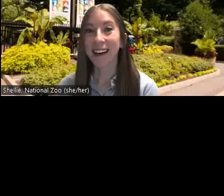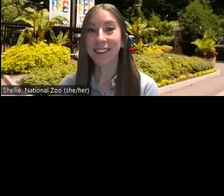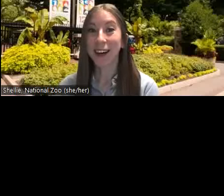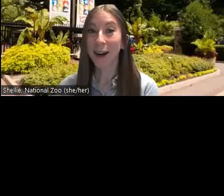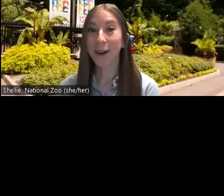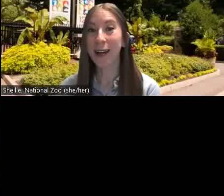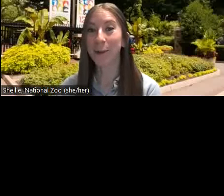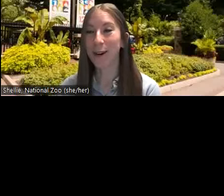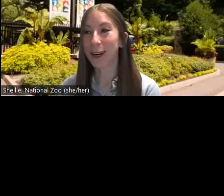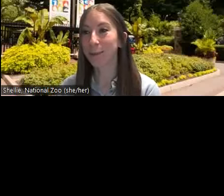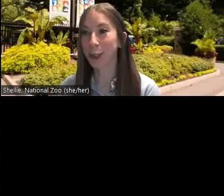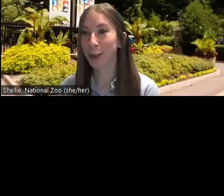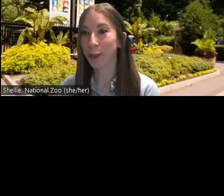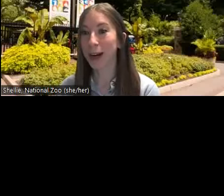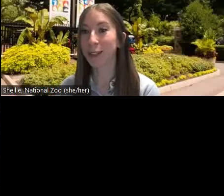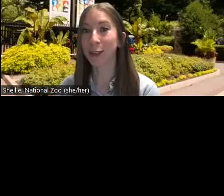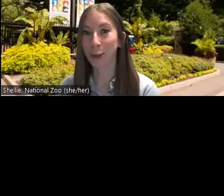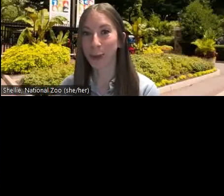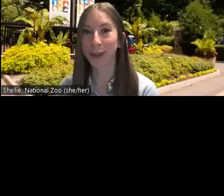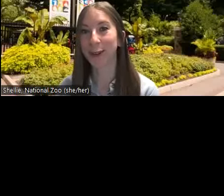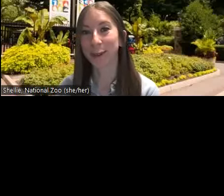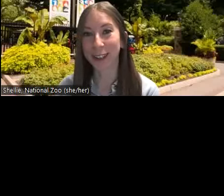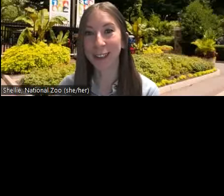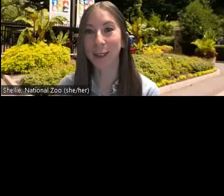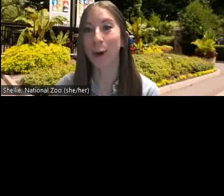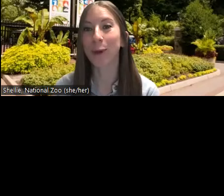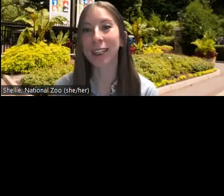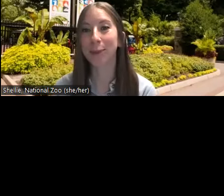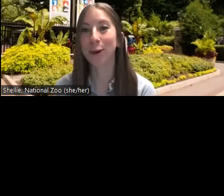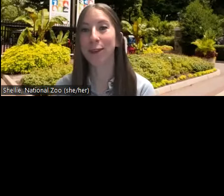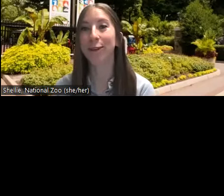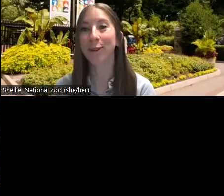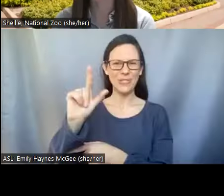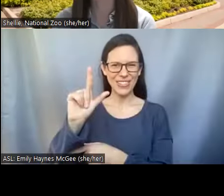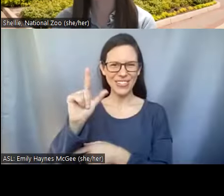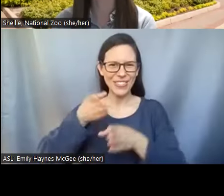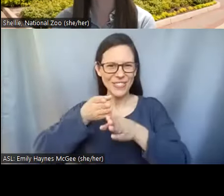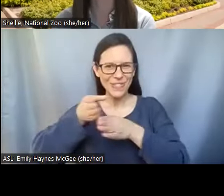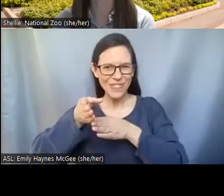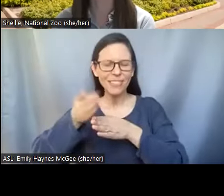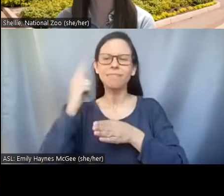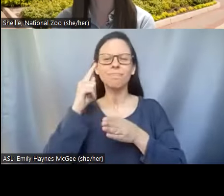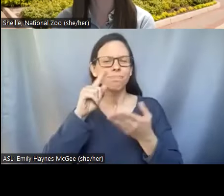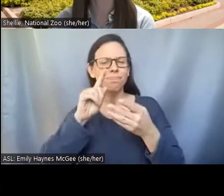Shellie: Hello and welcome to UnZoosual careers where we explore the variety of careers in science,